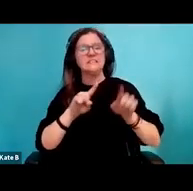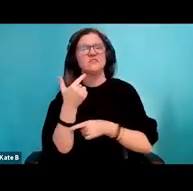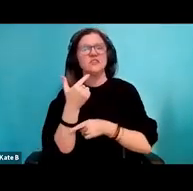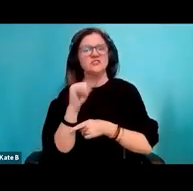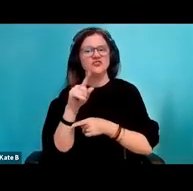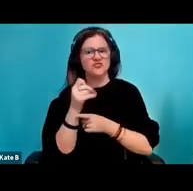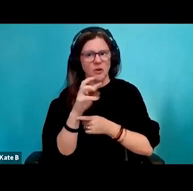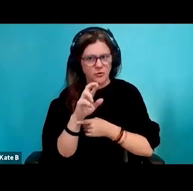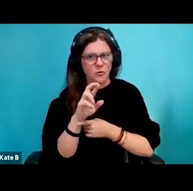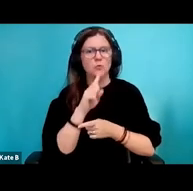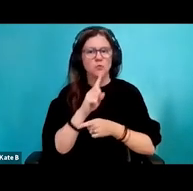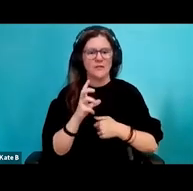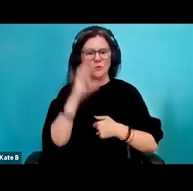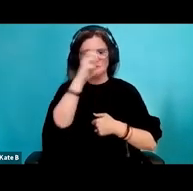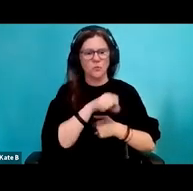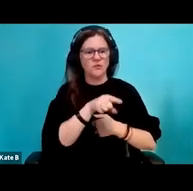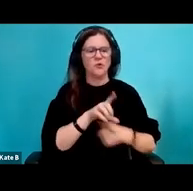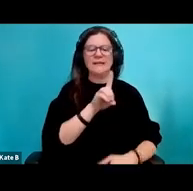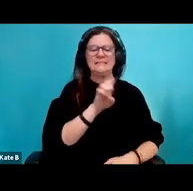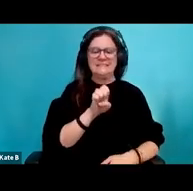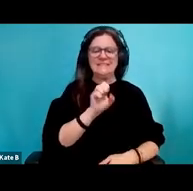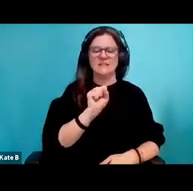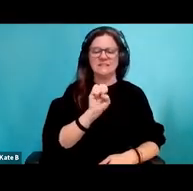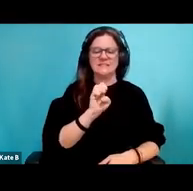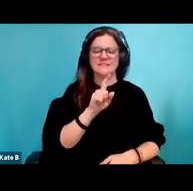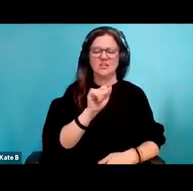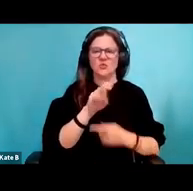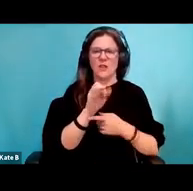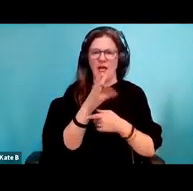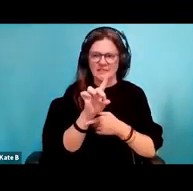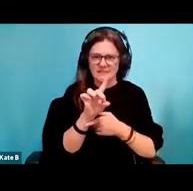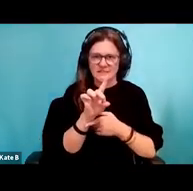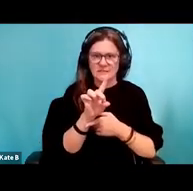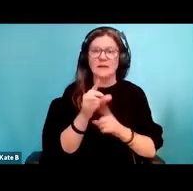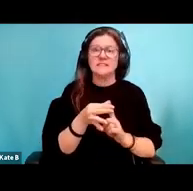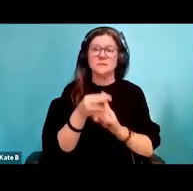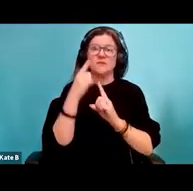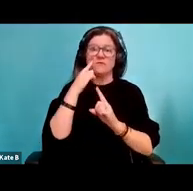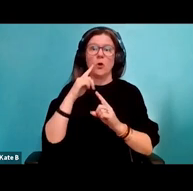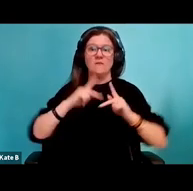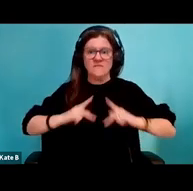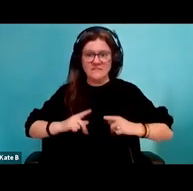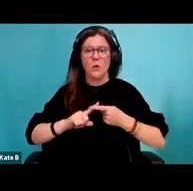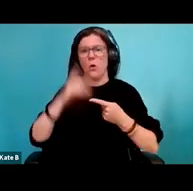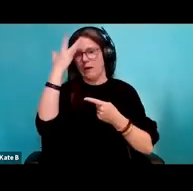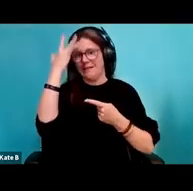assumption of being de-sexualized by society, especially for those with physical or intellectual disabilities.